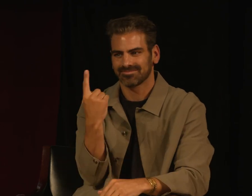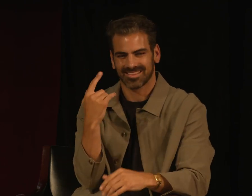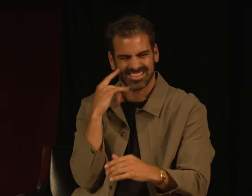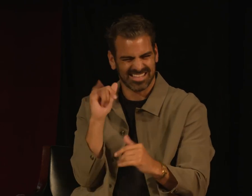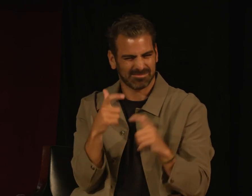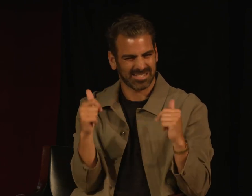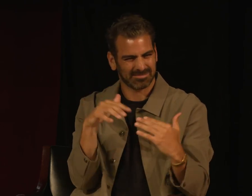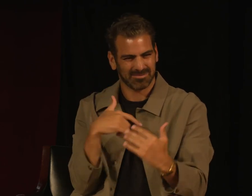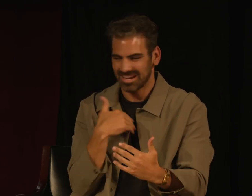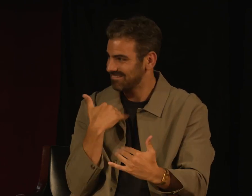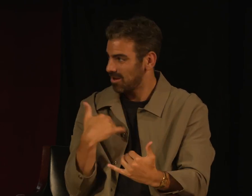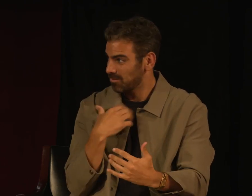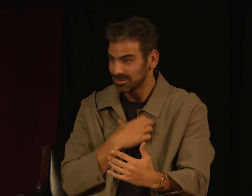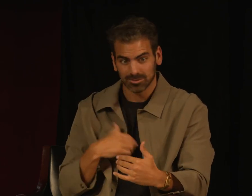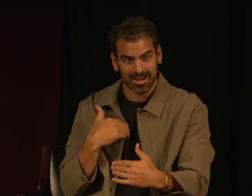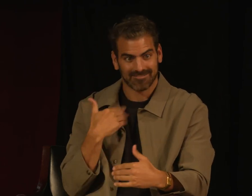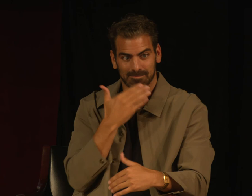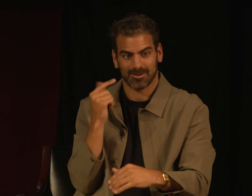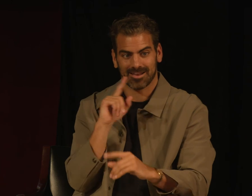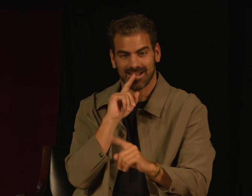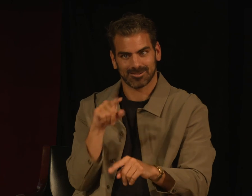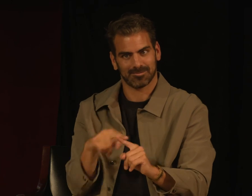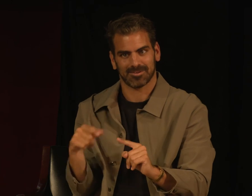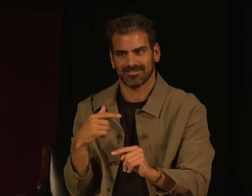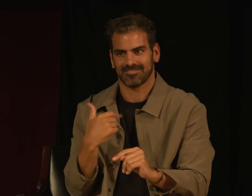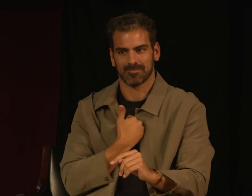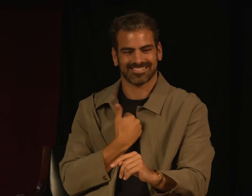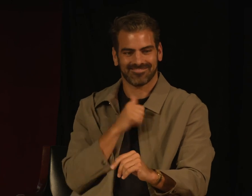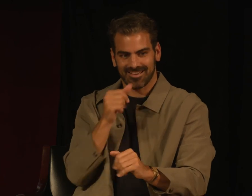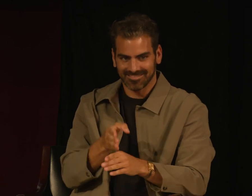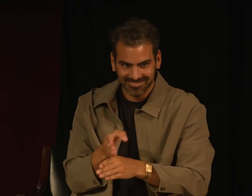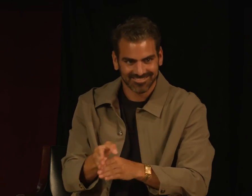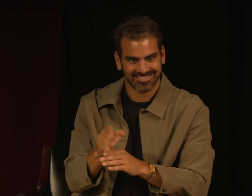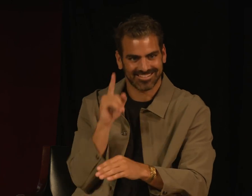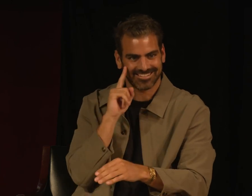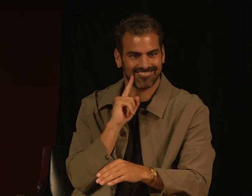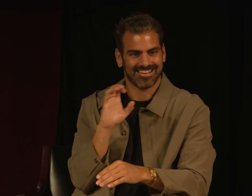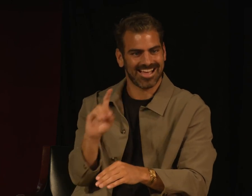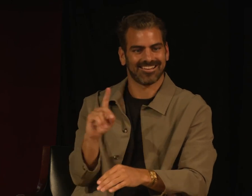be implemented for Deaf kids. To be honest with you, I think that's the biggest battle that we have. And I wish that I had such a better answer that wasn't